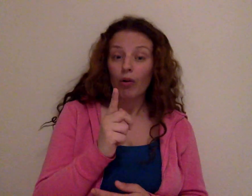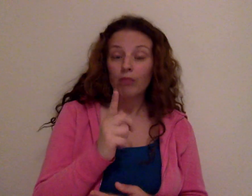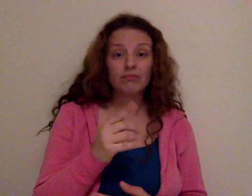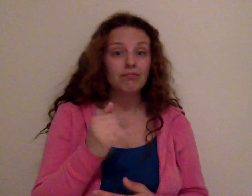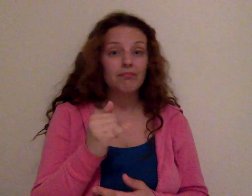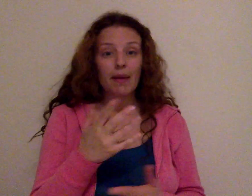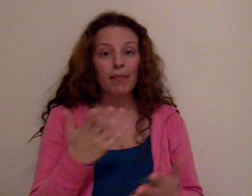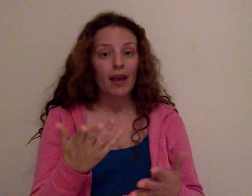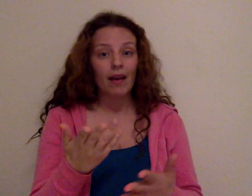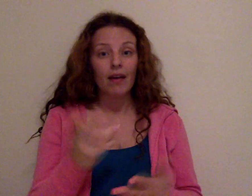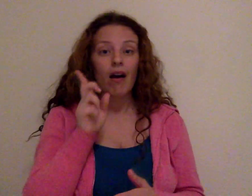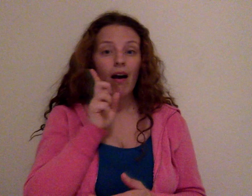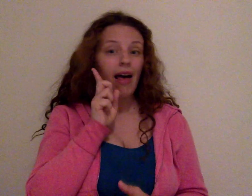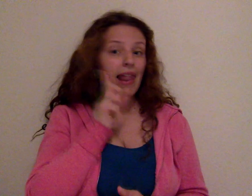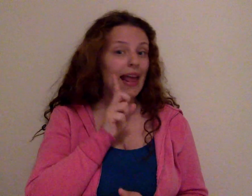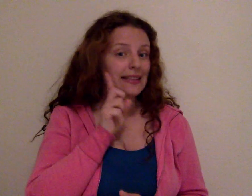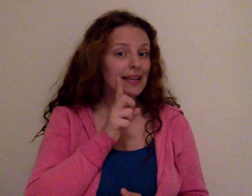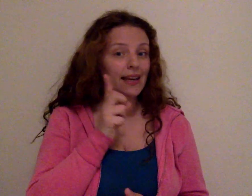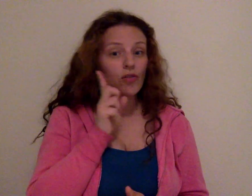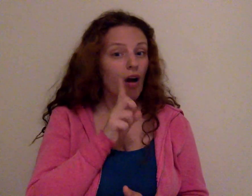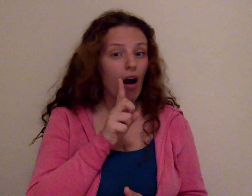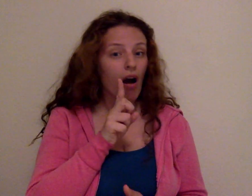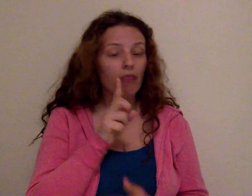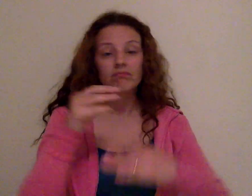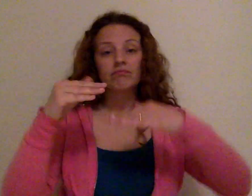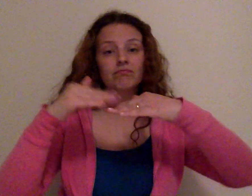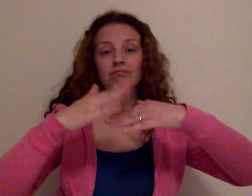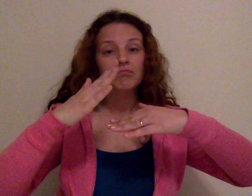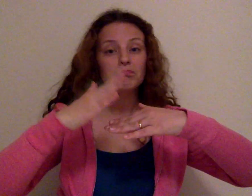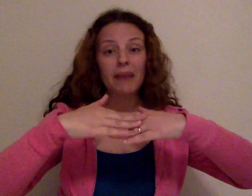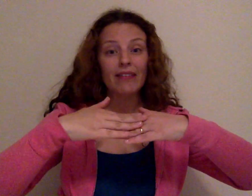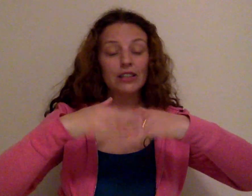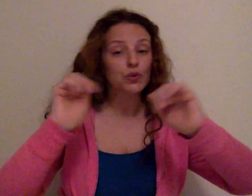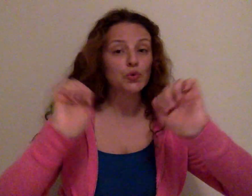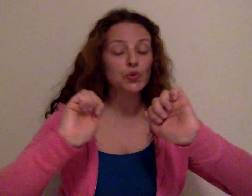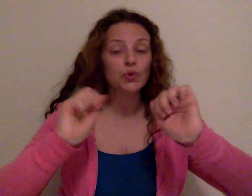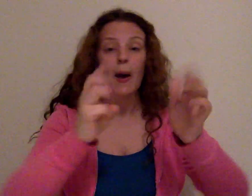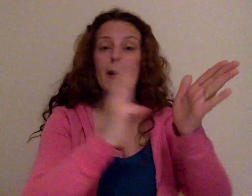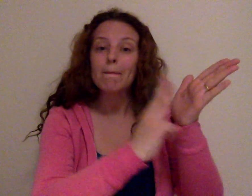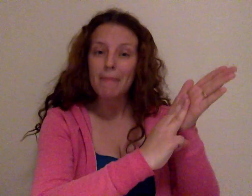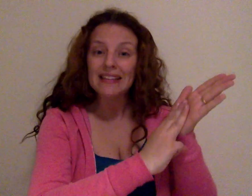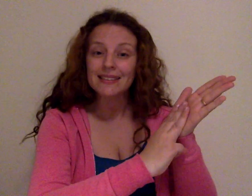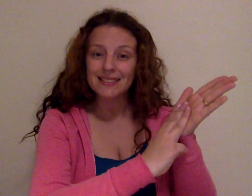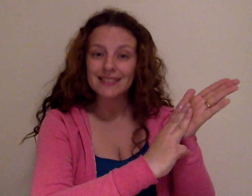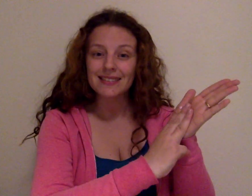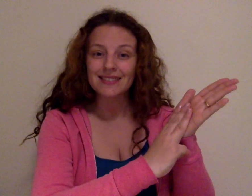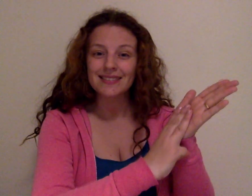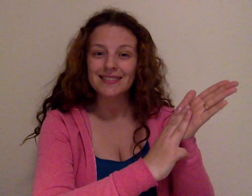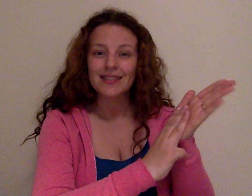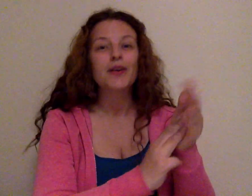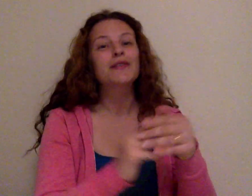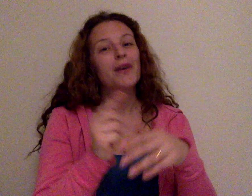Or a girl or lady that isn't married yet.